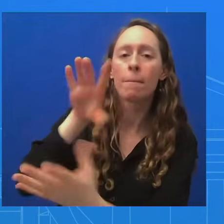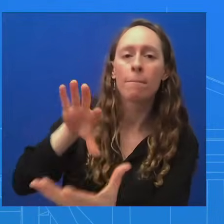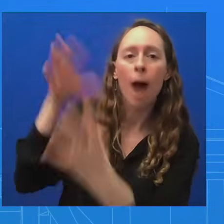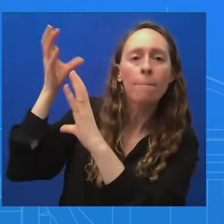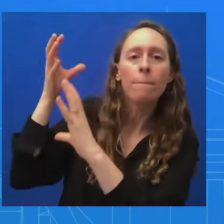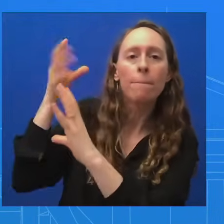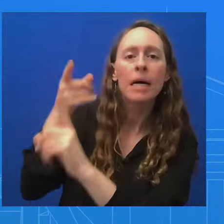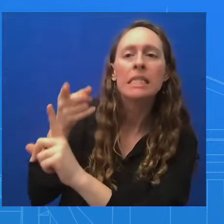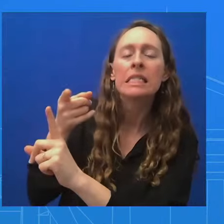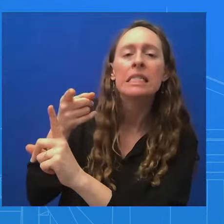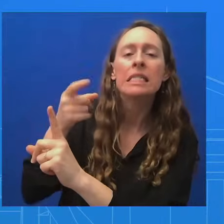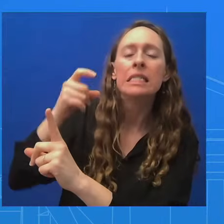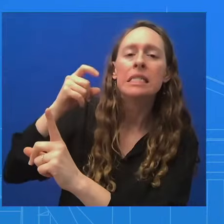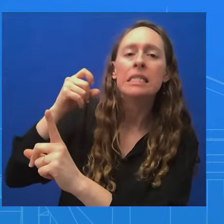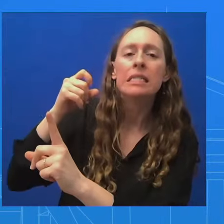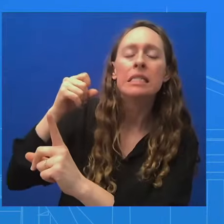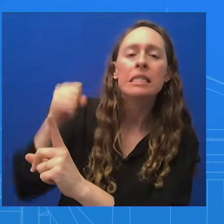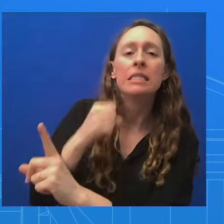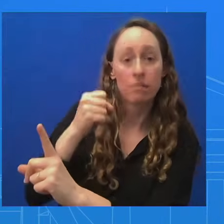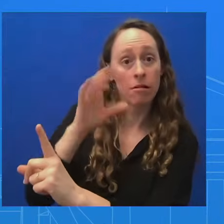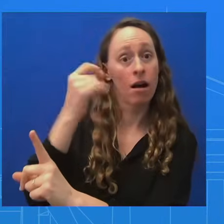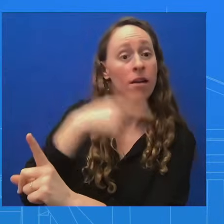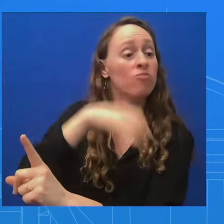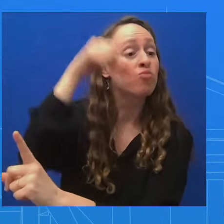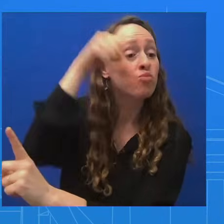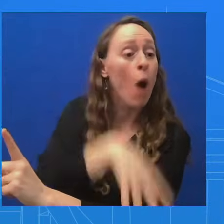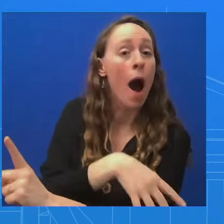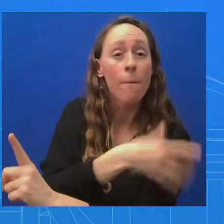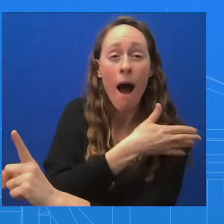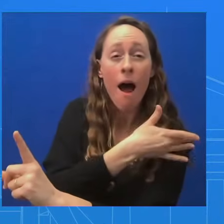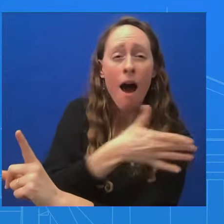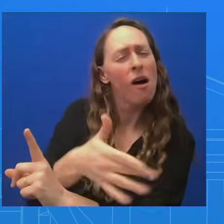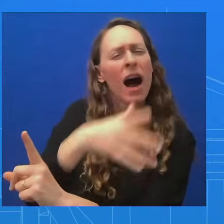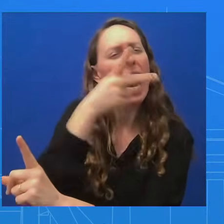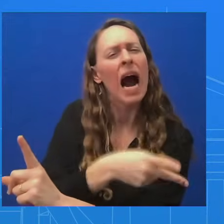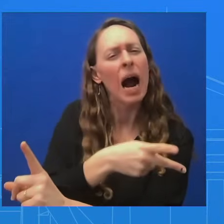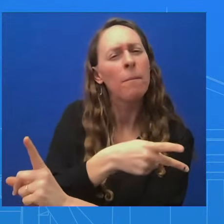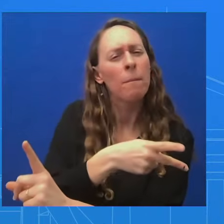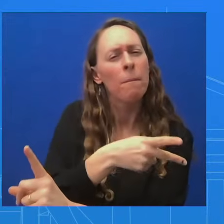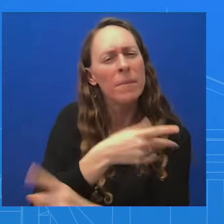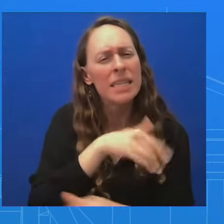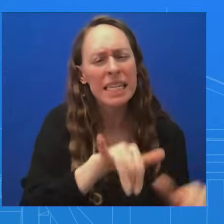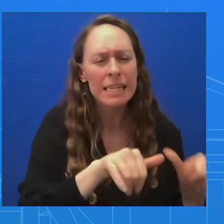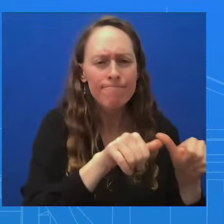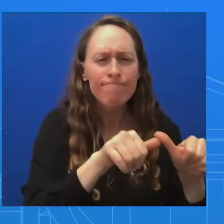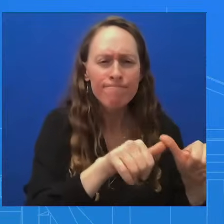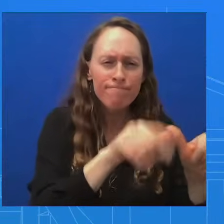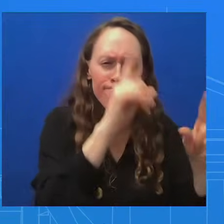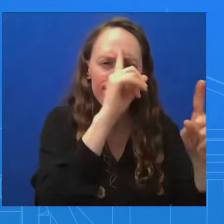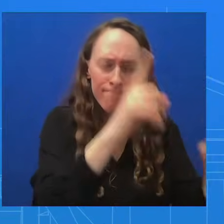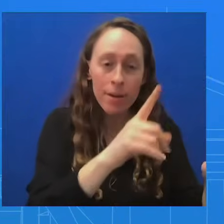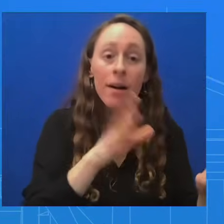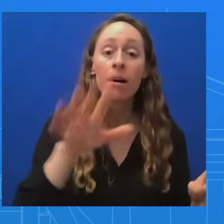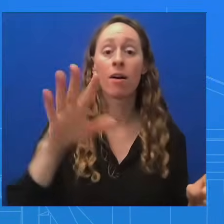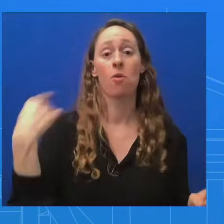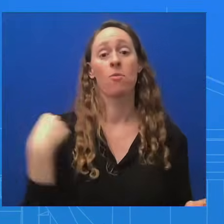And if you're able to get to that normalization, that could be a significant milestone in overcoming some of the challenges of a two-state solution.